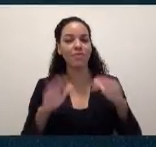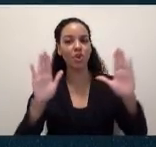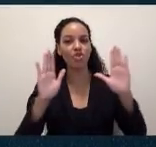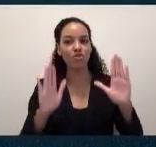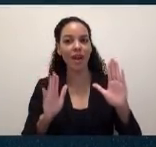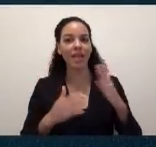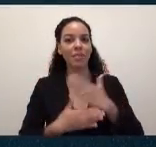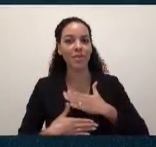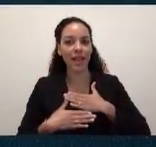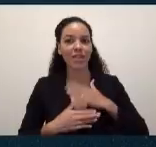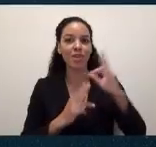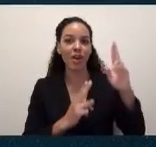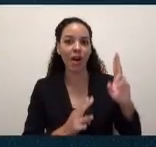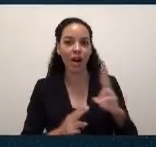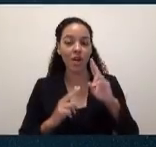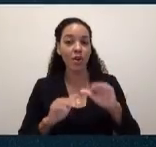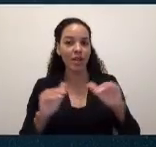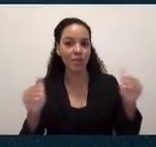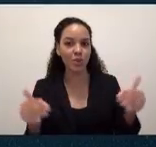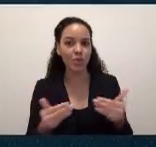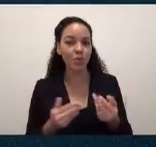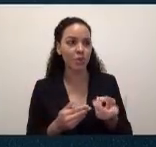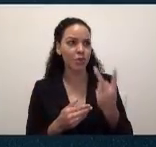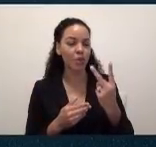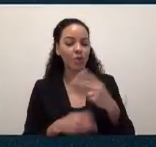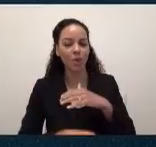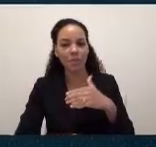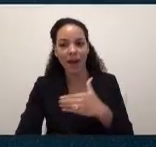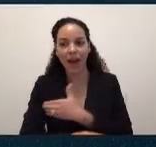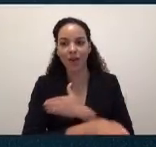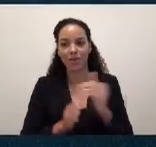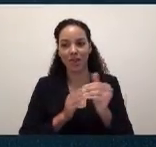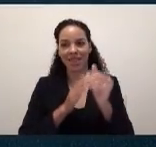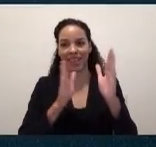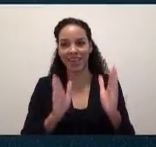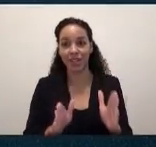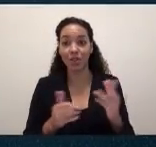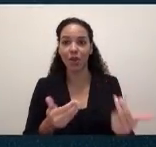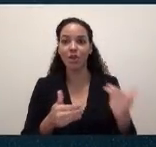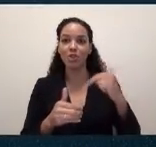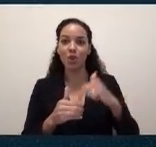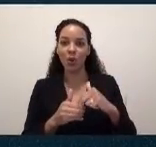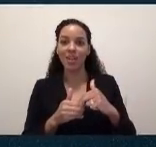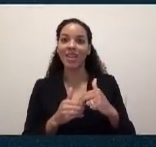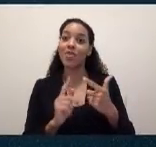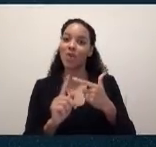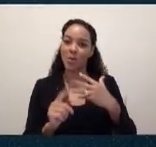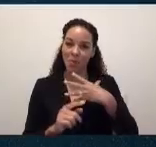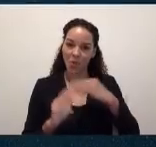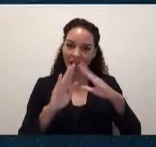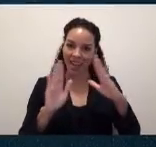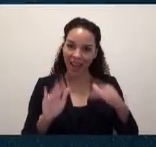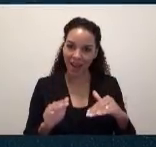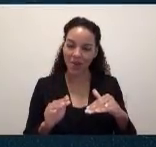to introduce two powerful leaders joining us from the White House to address those questions.